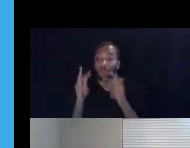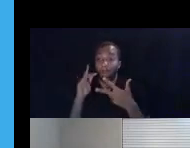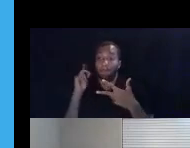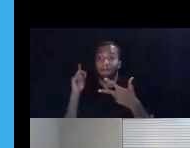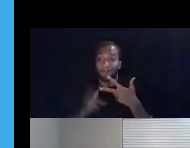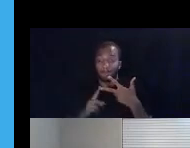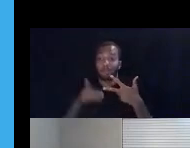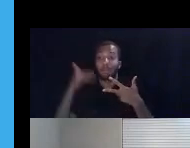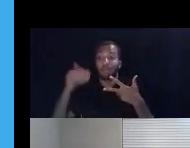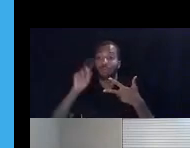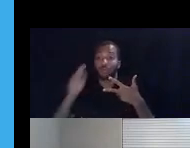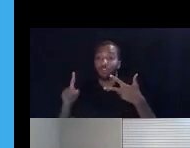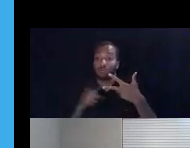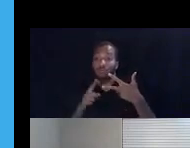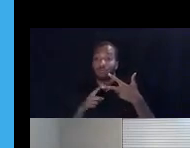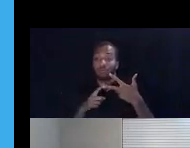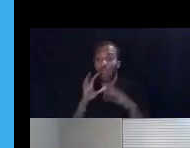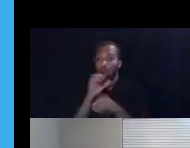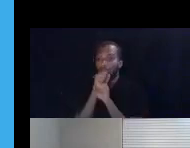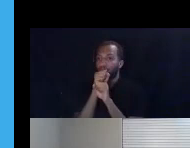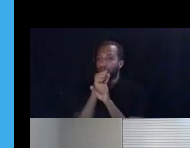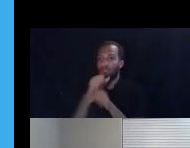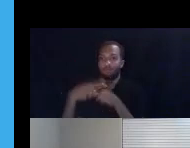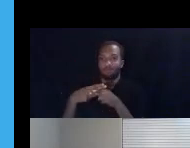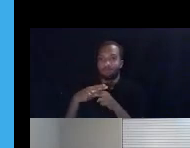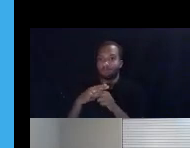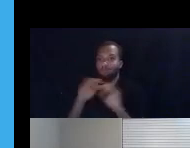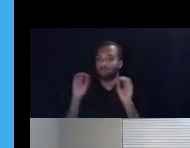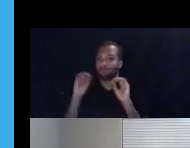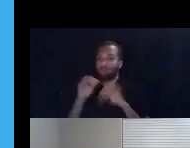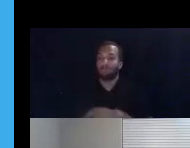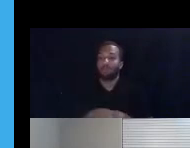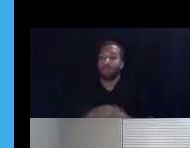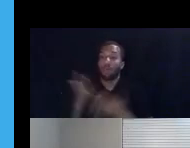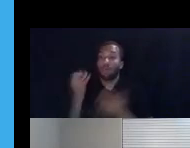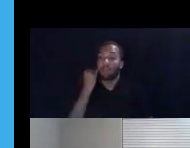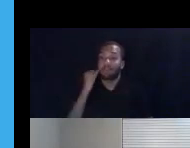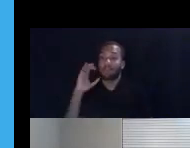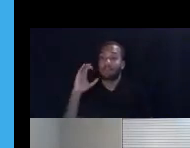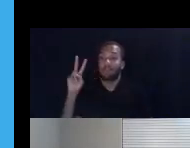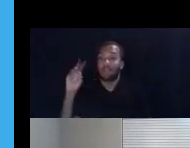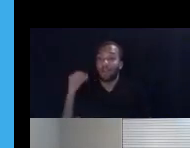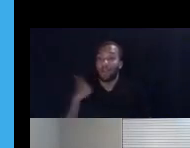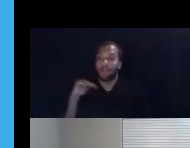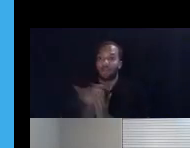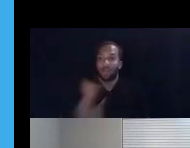The next question is from an anonymous attendee. It is, what if a CBO had a new idea to support community